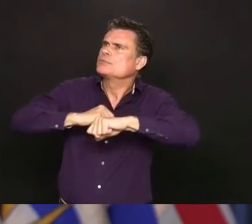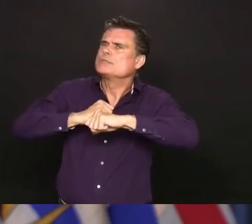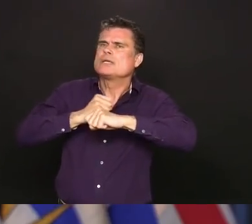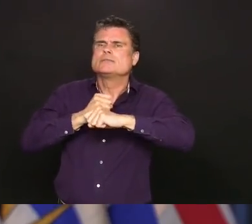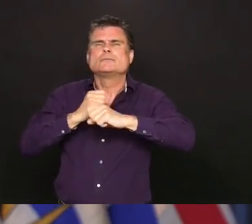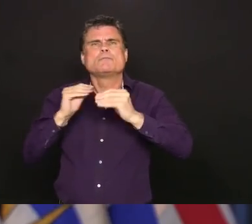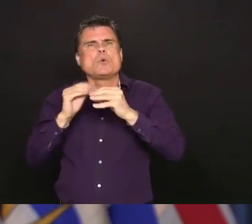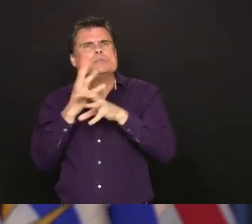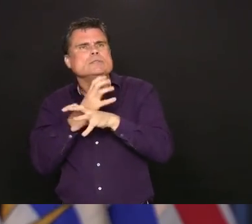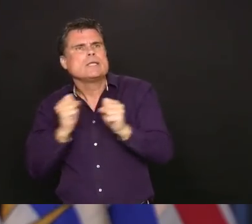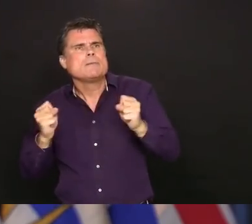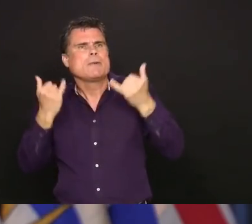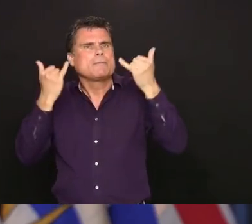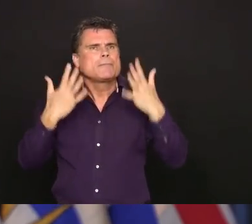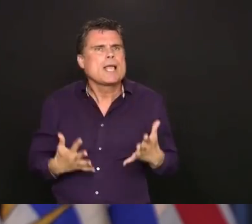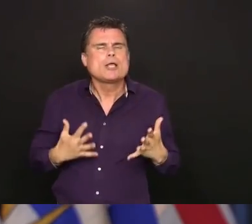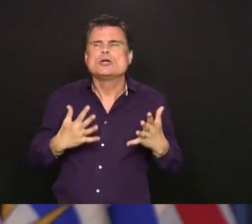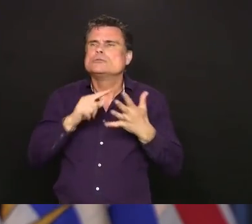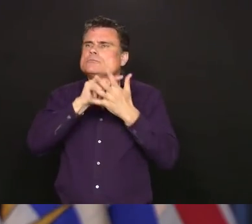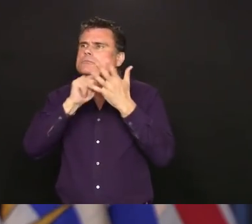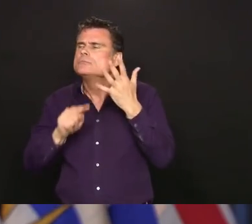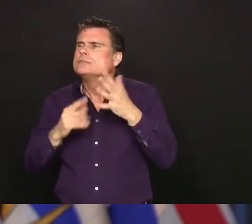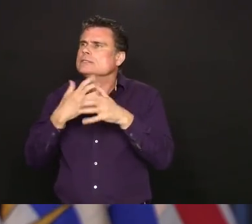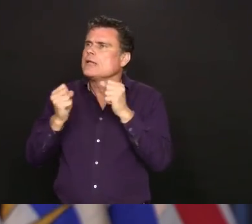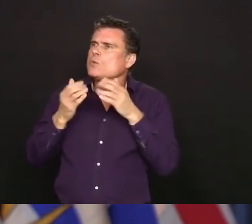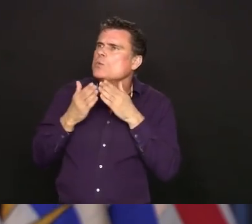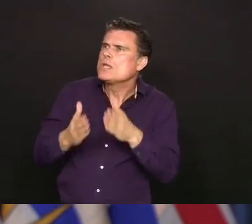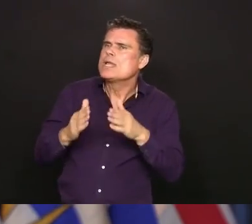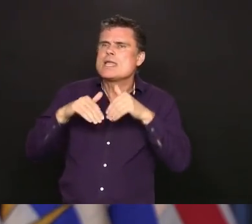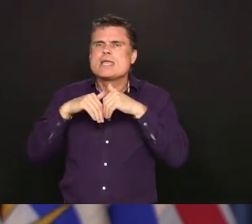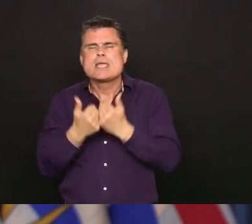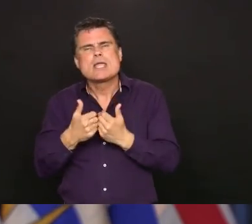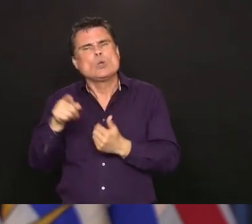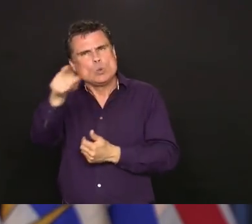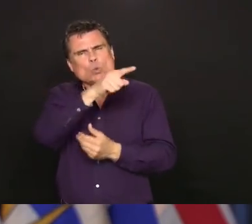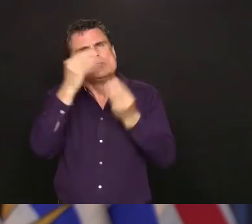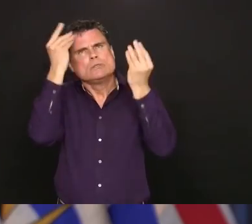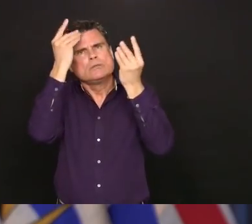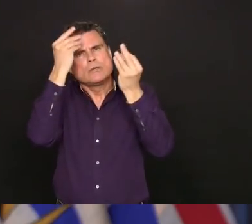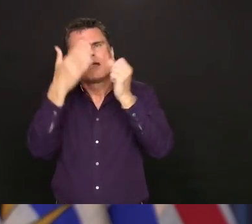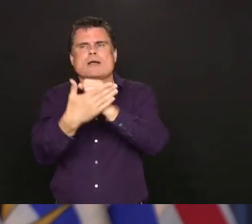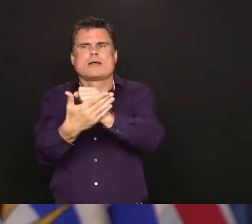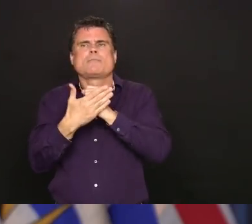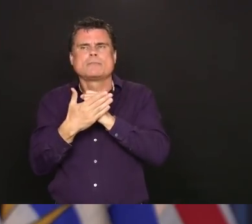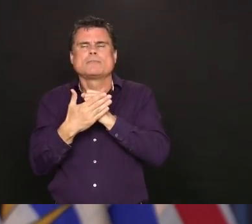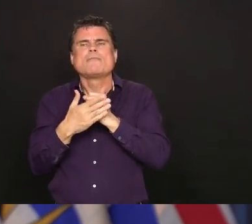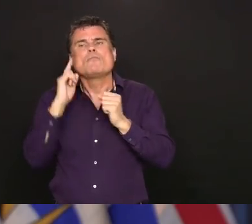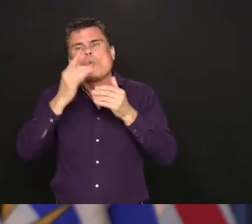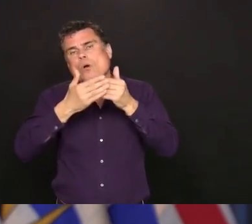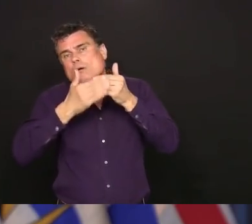it is going to be for this next season. We need to find ways to do it that allows